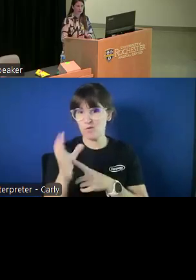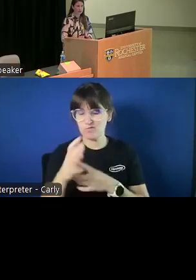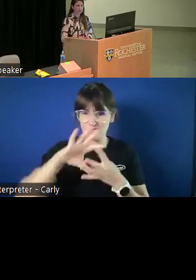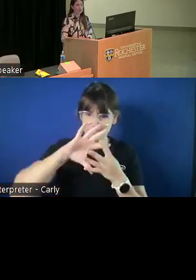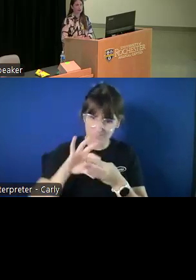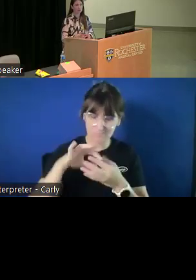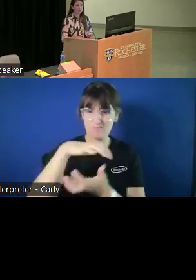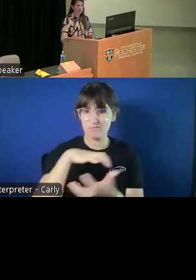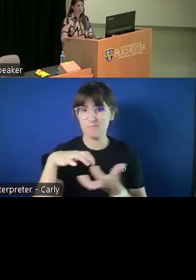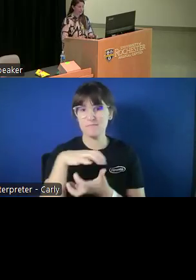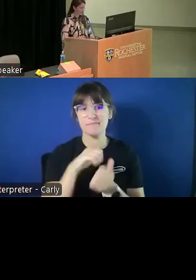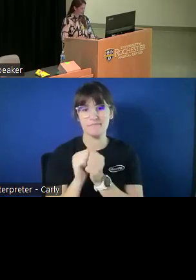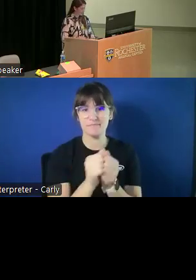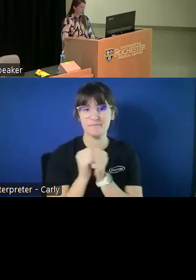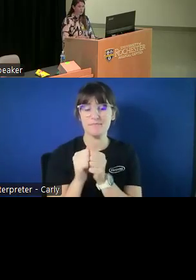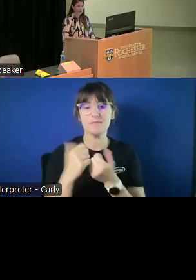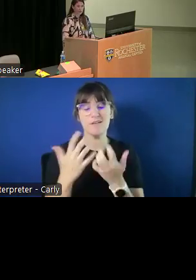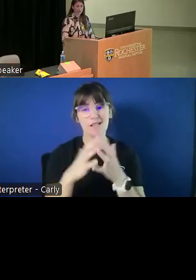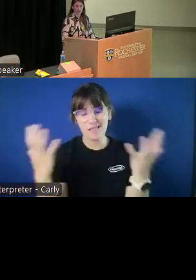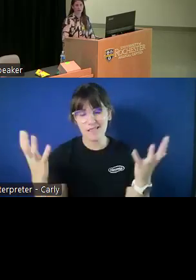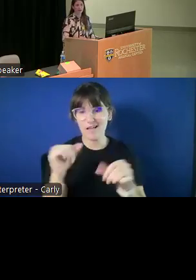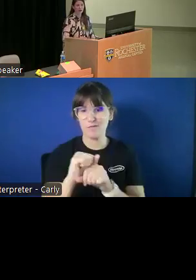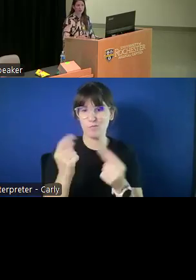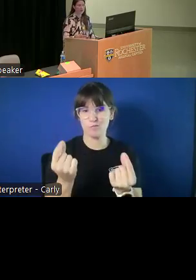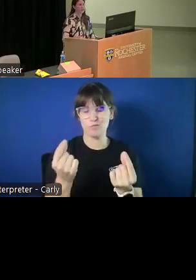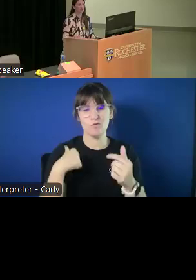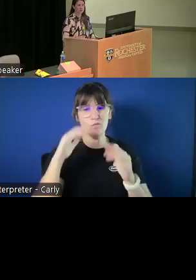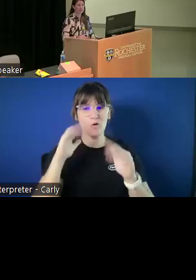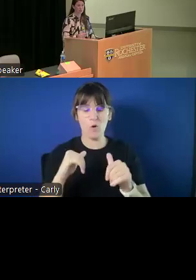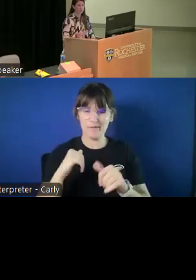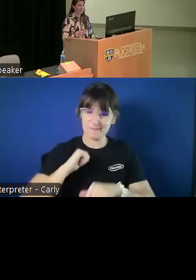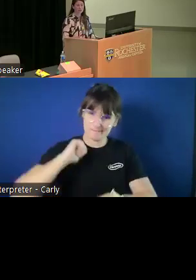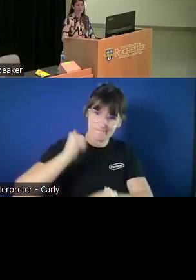be done and we're really looking to co-create this uh with each of you because we're a really